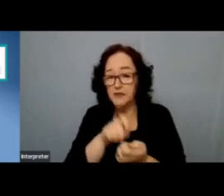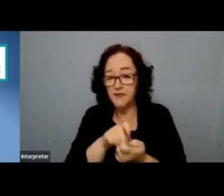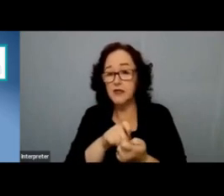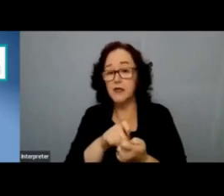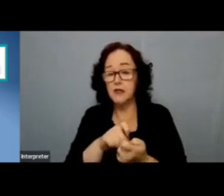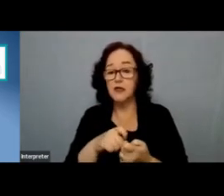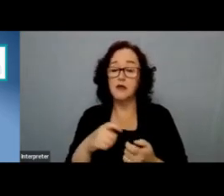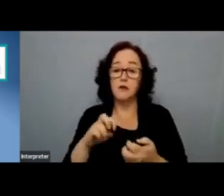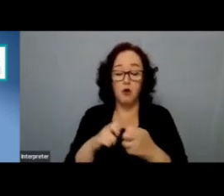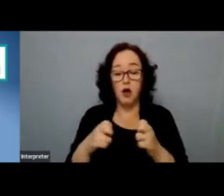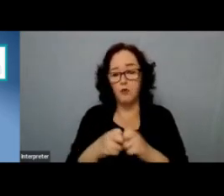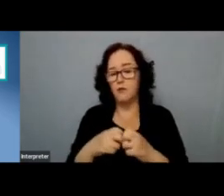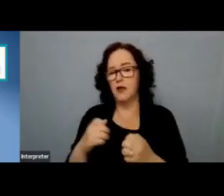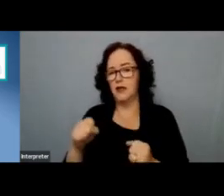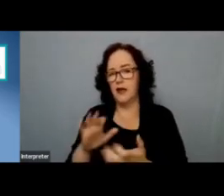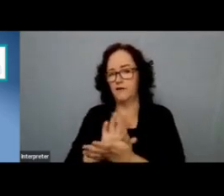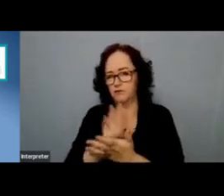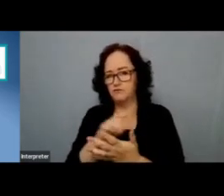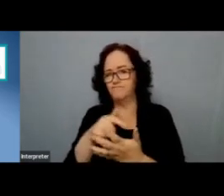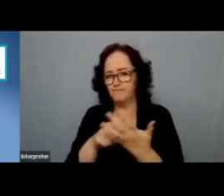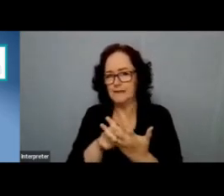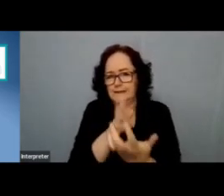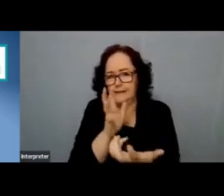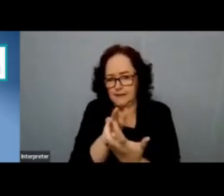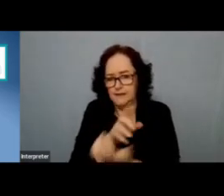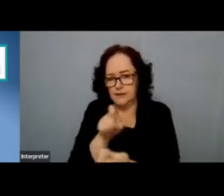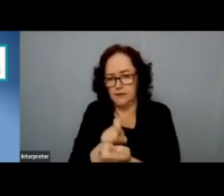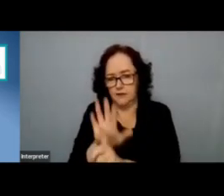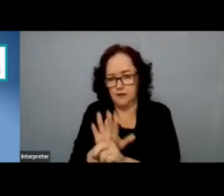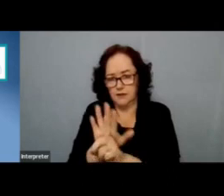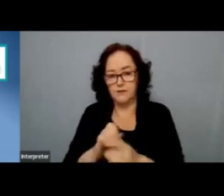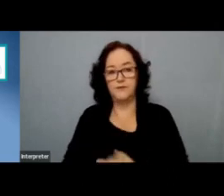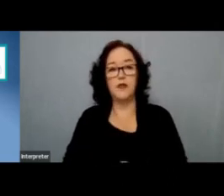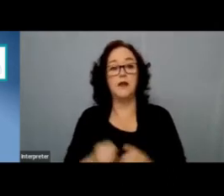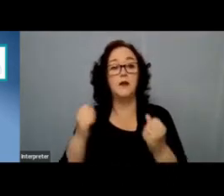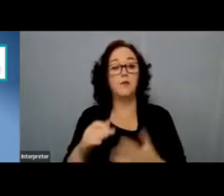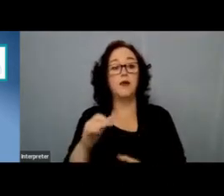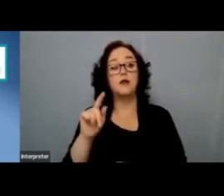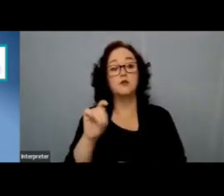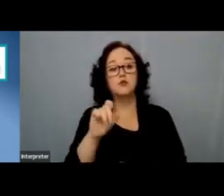slide. Many fact sheets and tools are included 6 Types of Concussion Infographic,